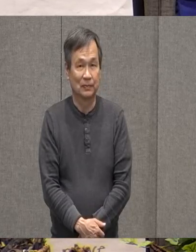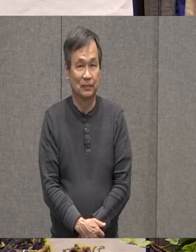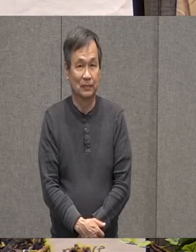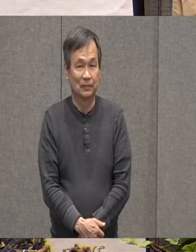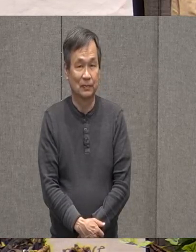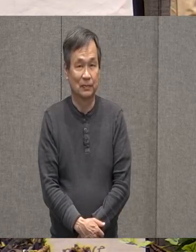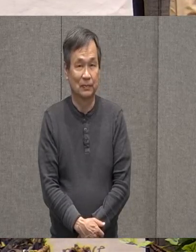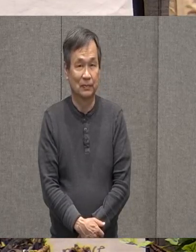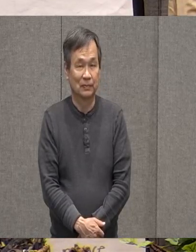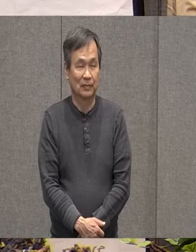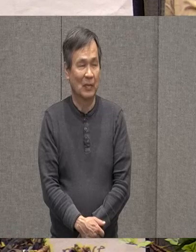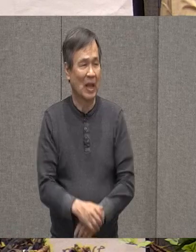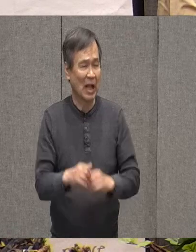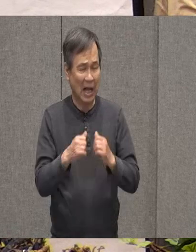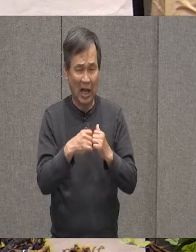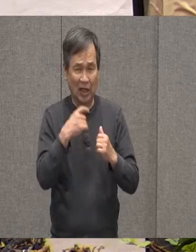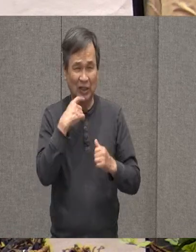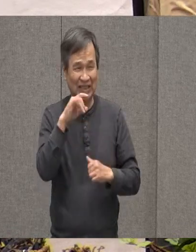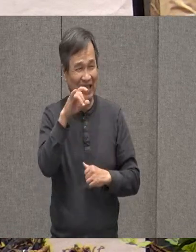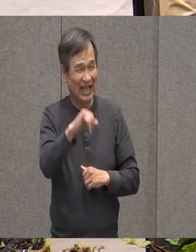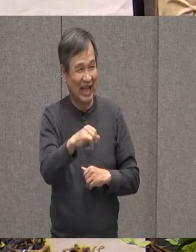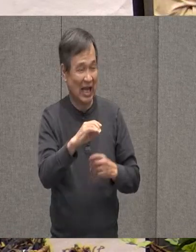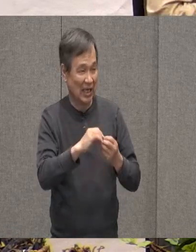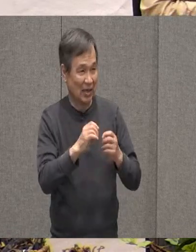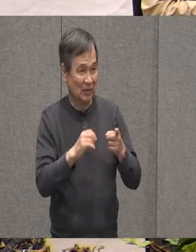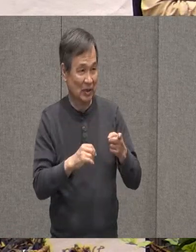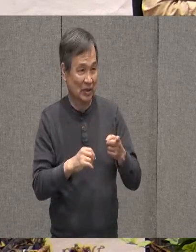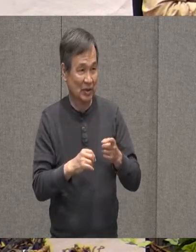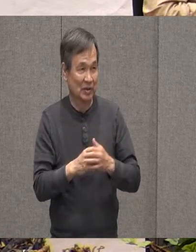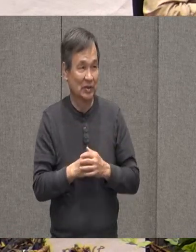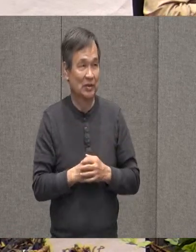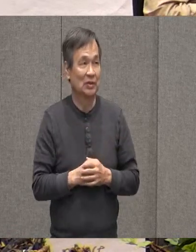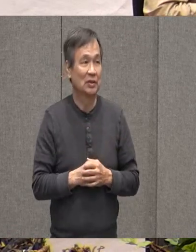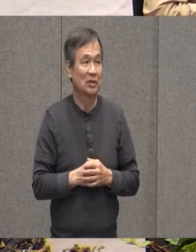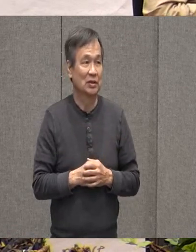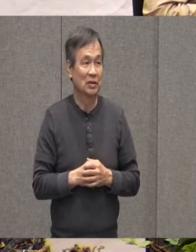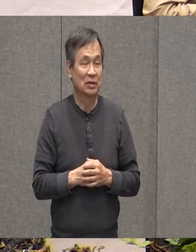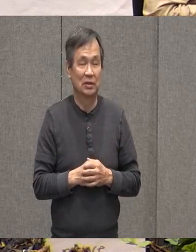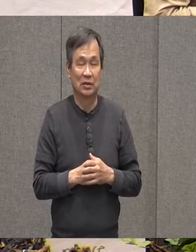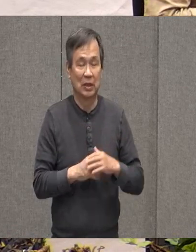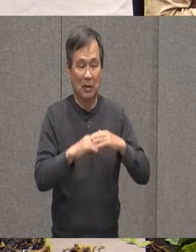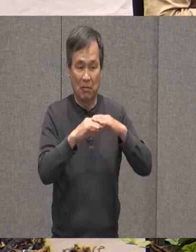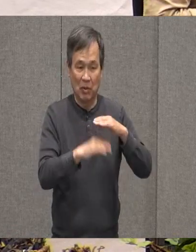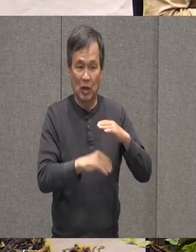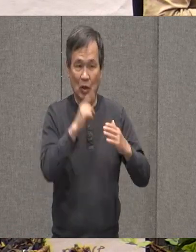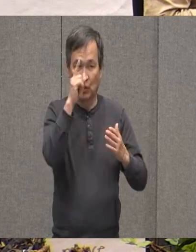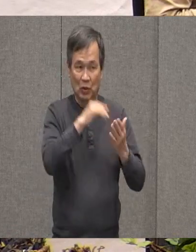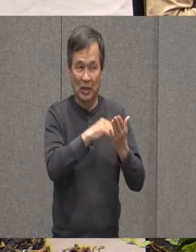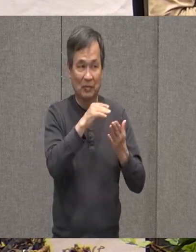How would we read this number, this is quite a bit less than a million isn't it?